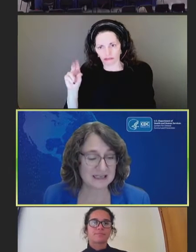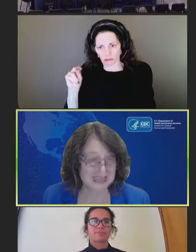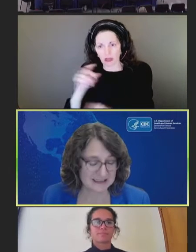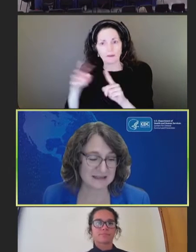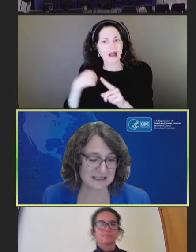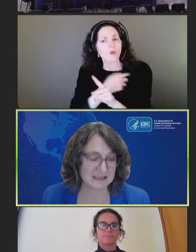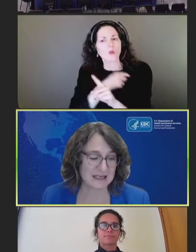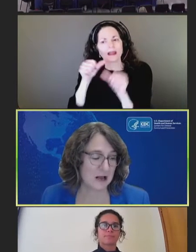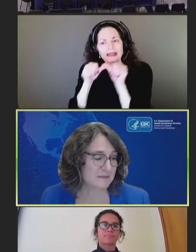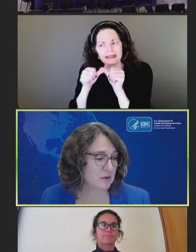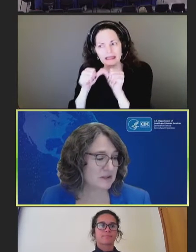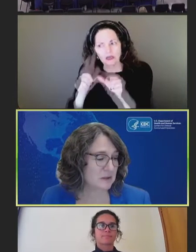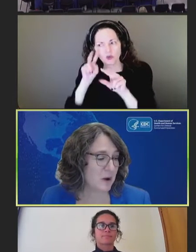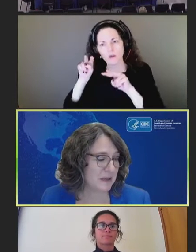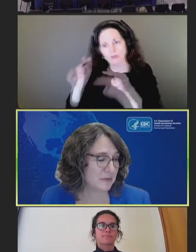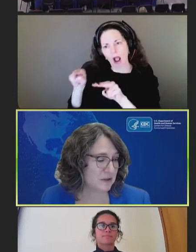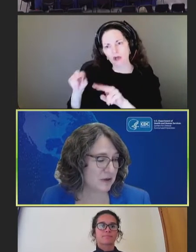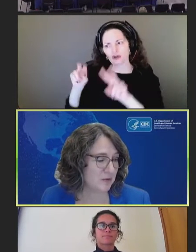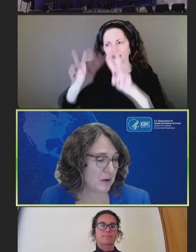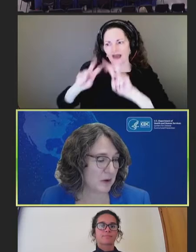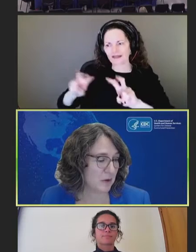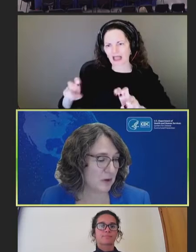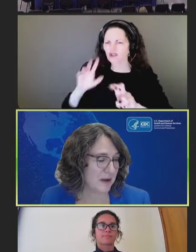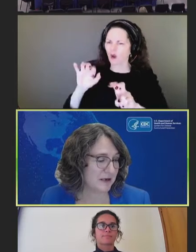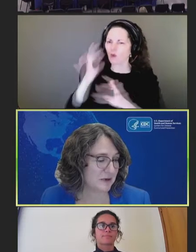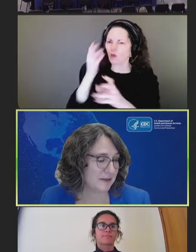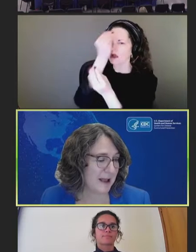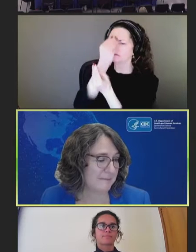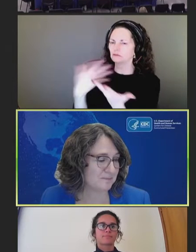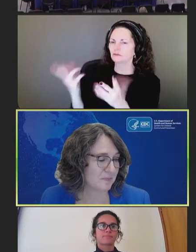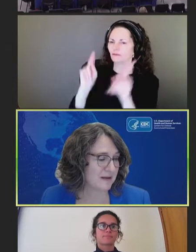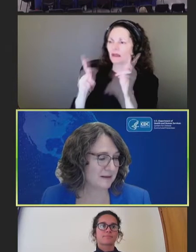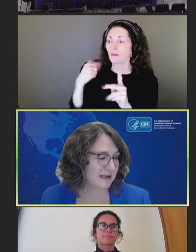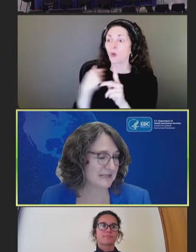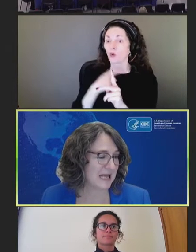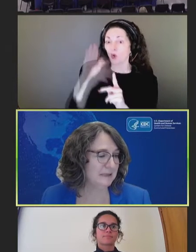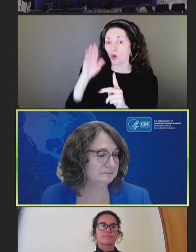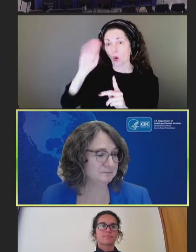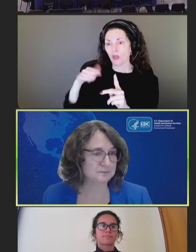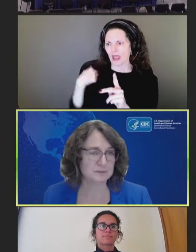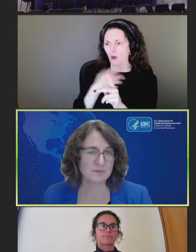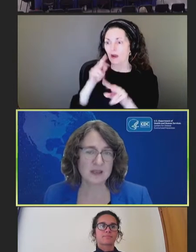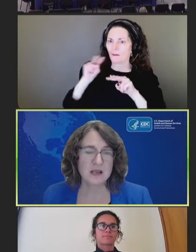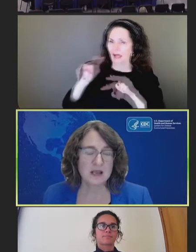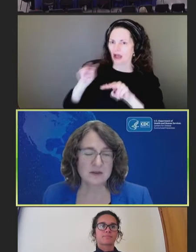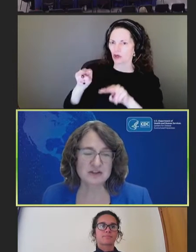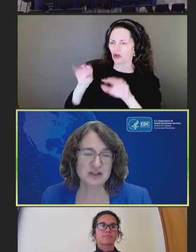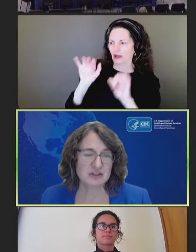this and assess it. So did want people to know that we were monitoring. Next slide. This just